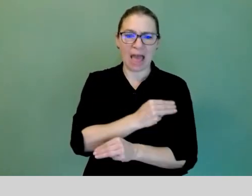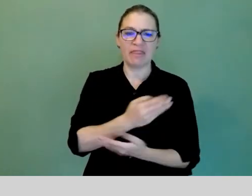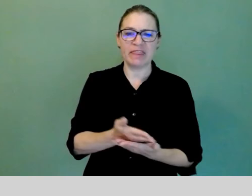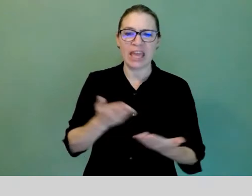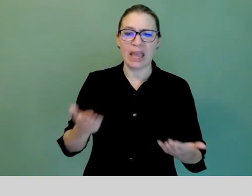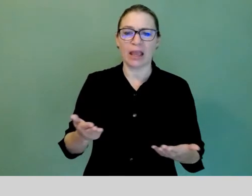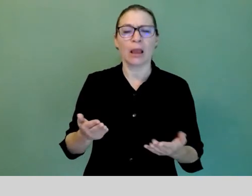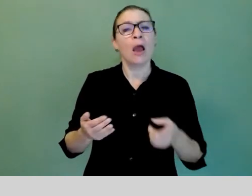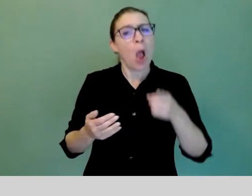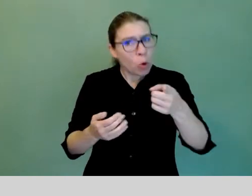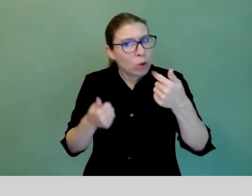and see how far you get.